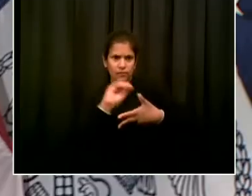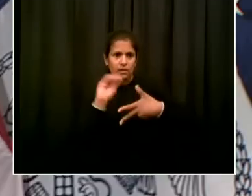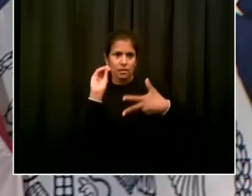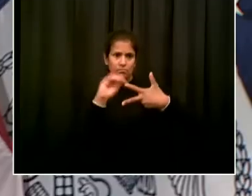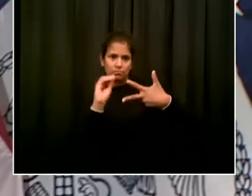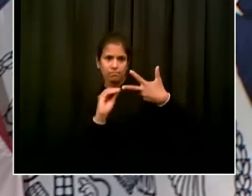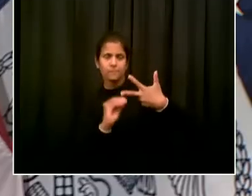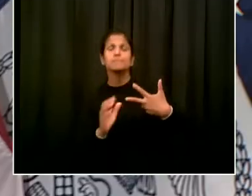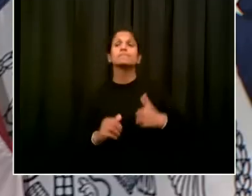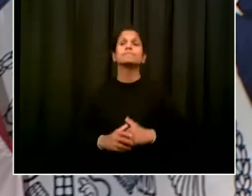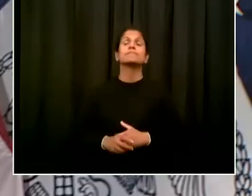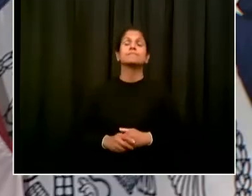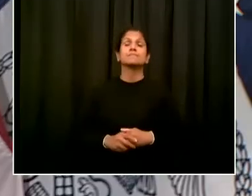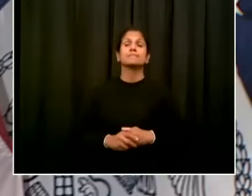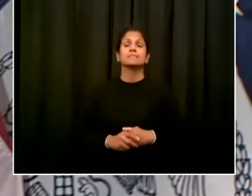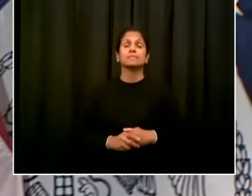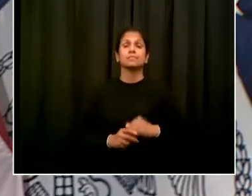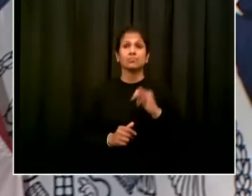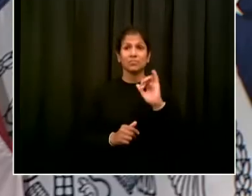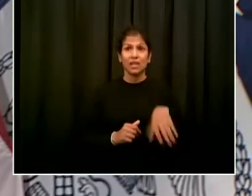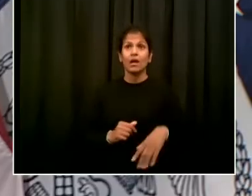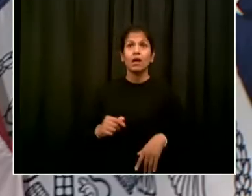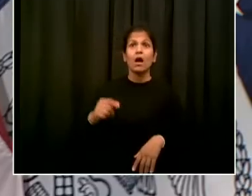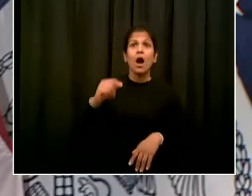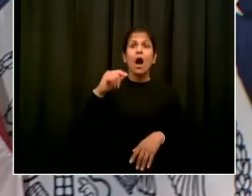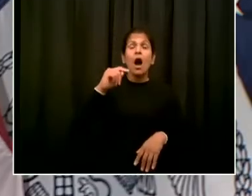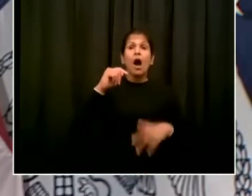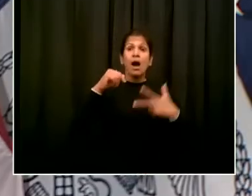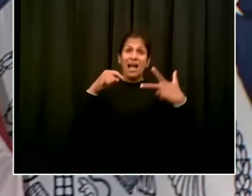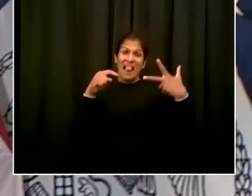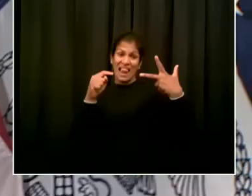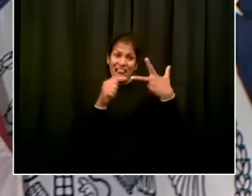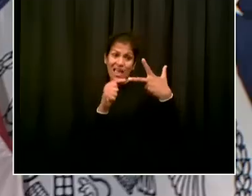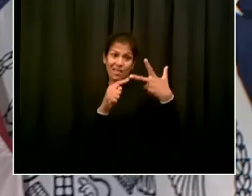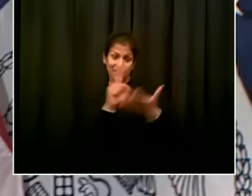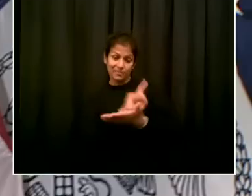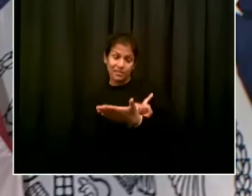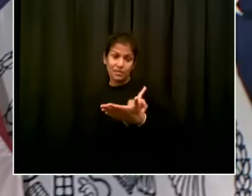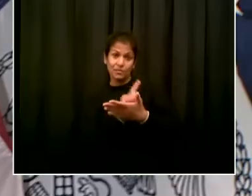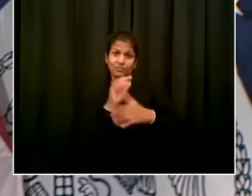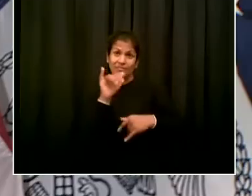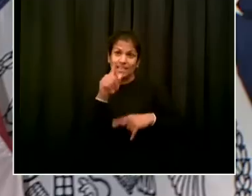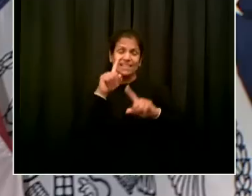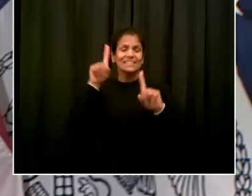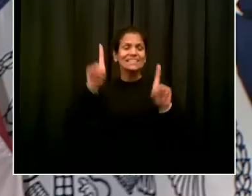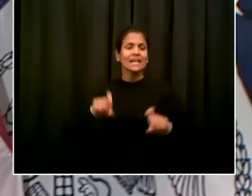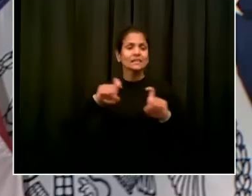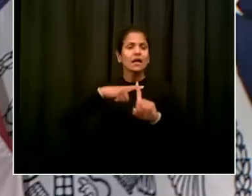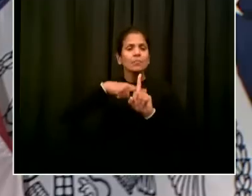HOSOSPTAILLIZATITION NUMBERS, W